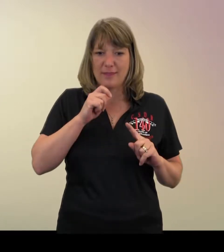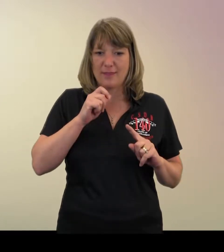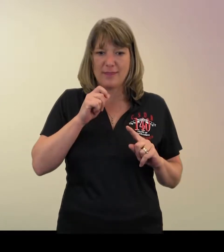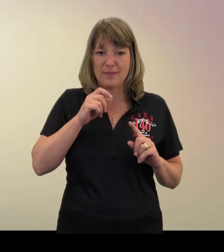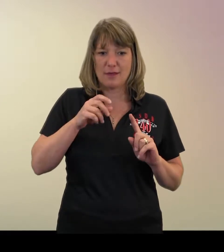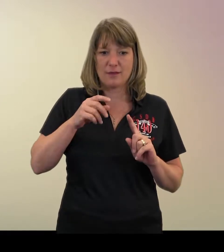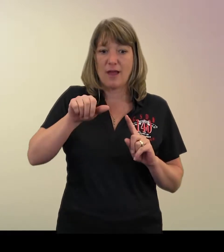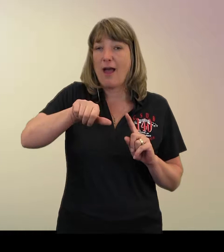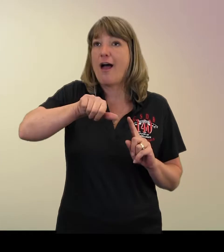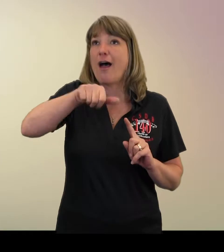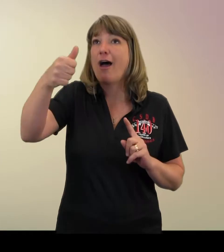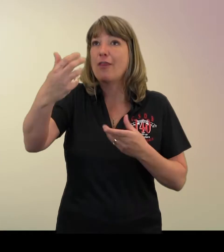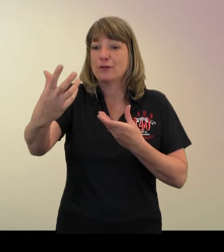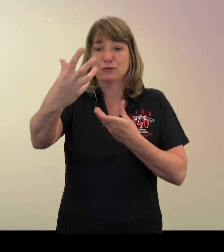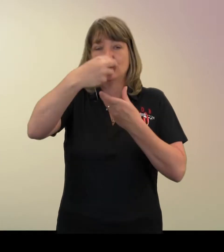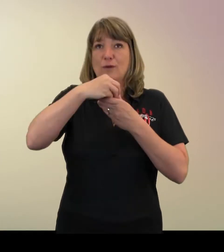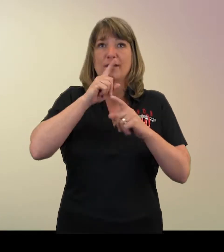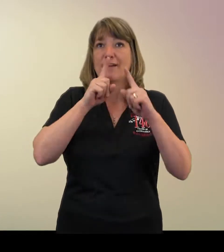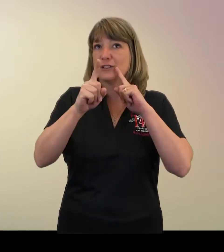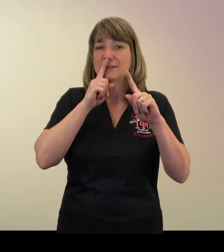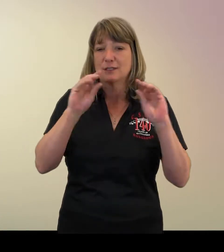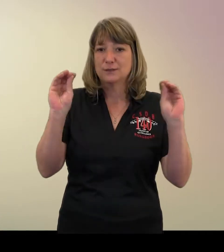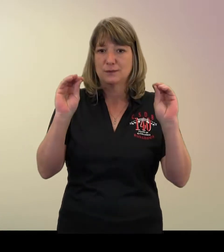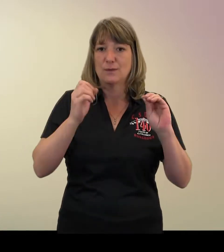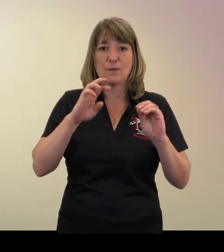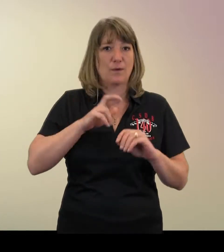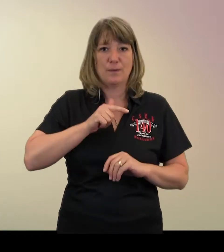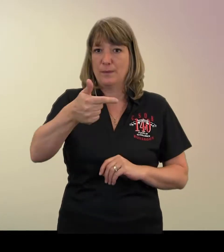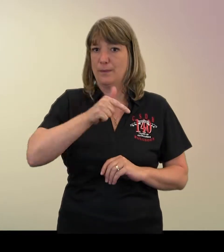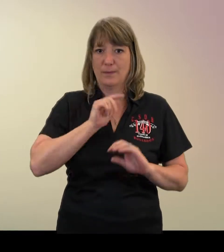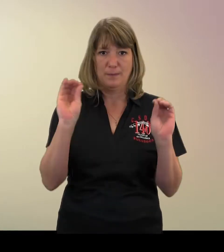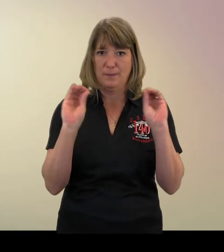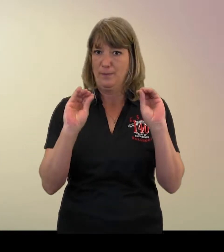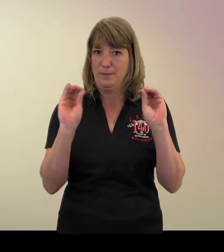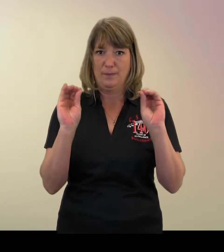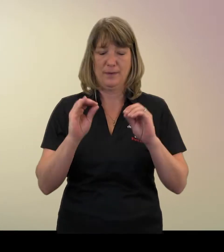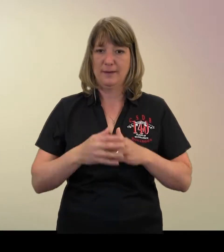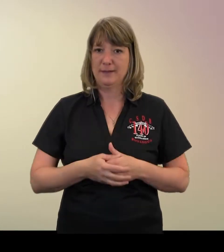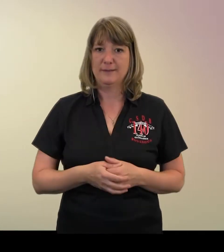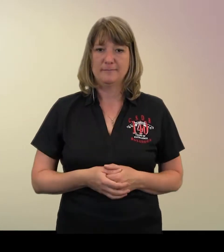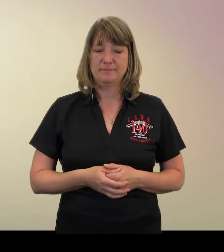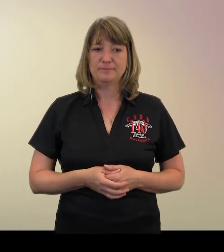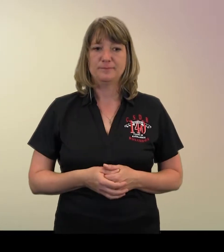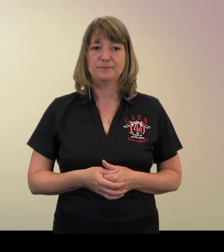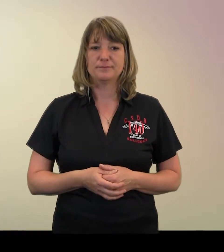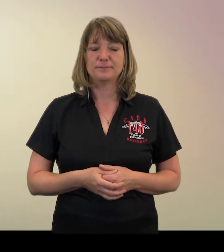leaving much room for people to join that conversation or have back and forth interactions.